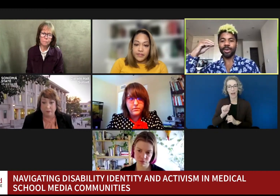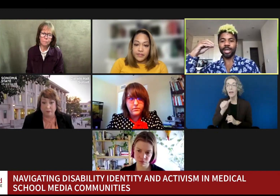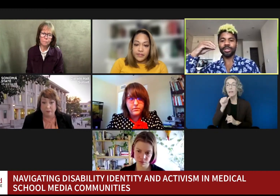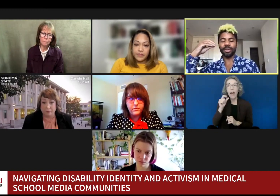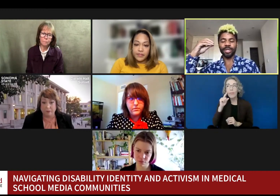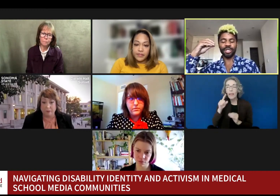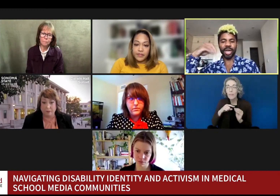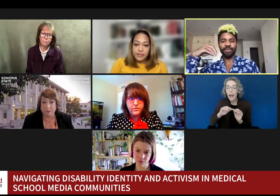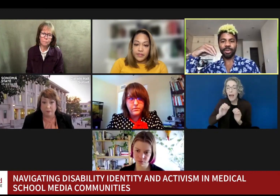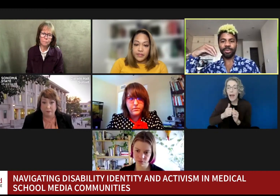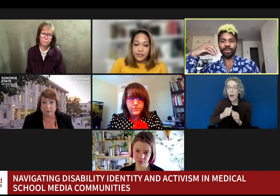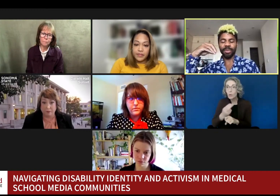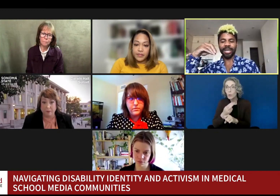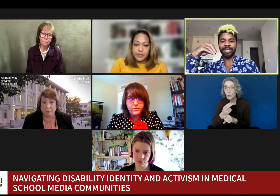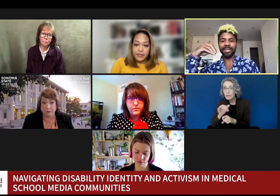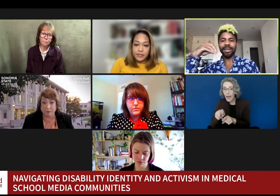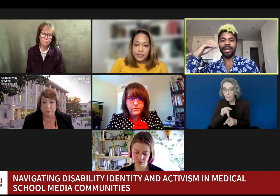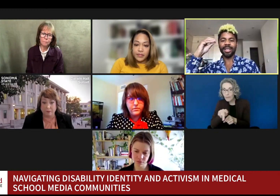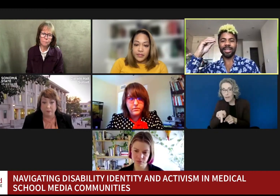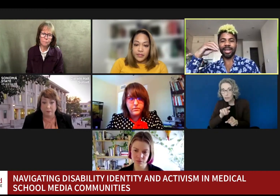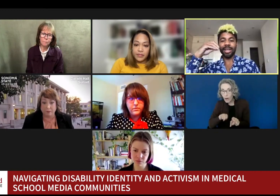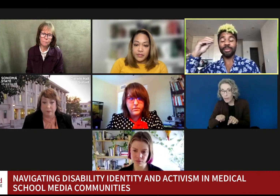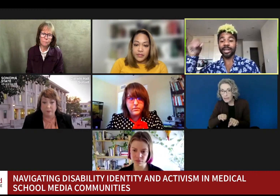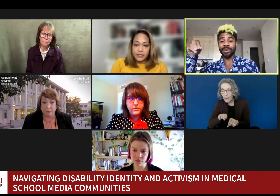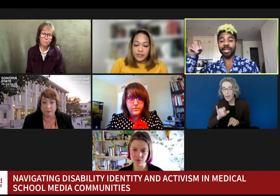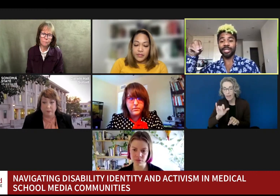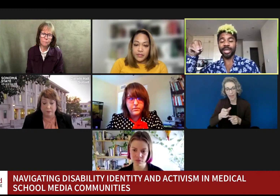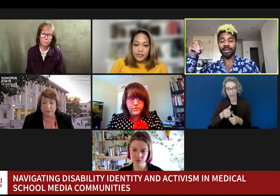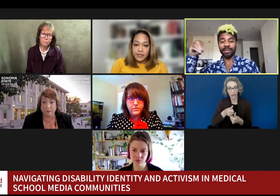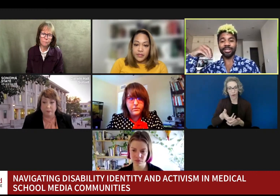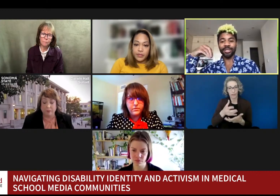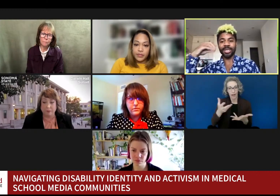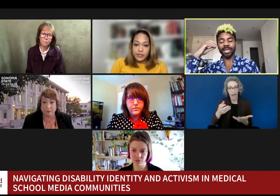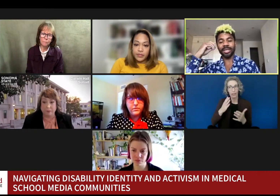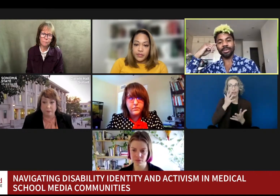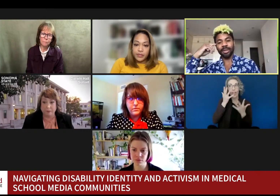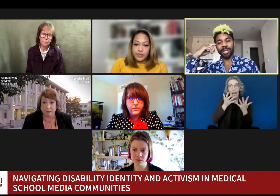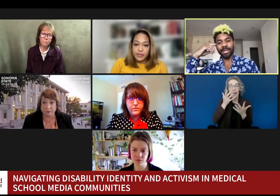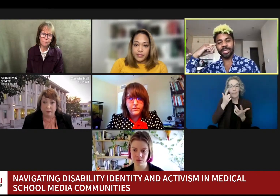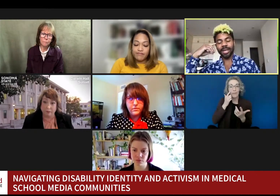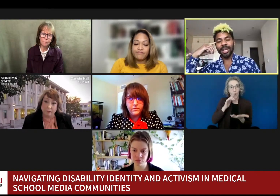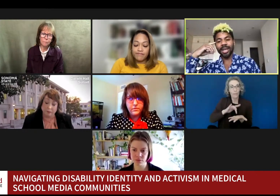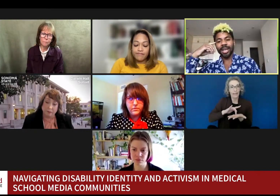so much shame for people in medicine that then impacts patient care, there are actually studies about this.